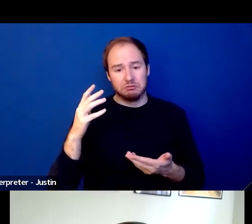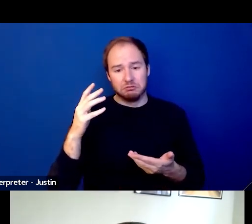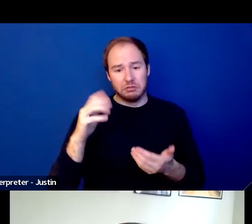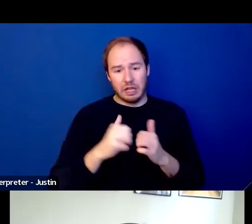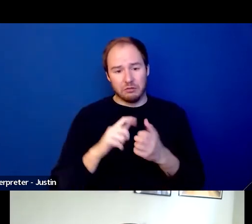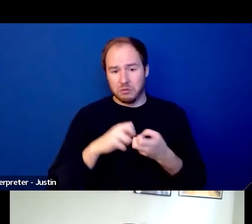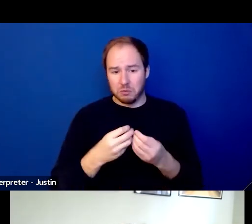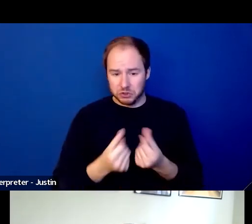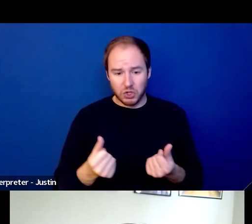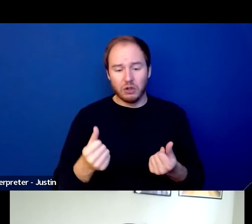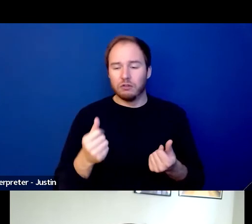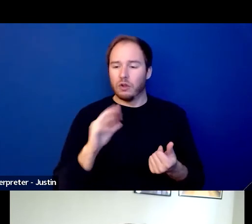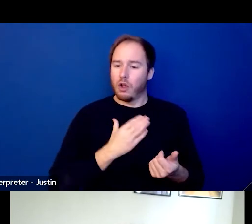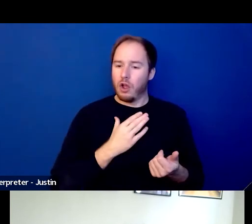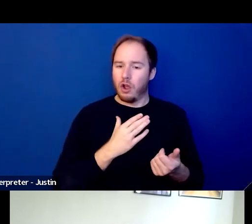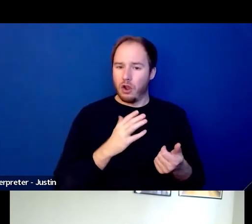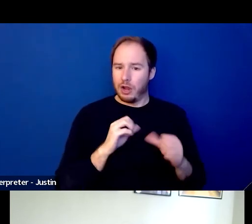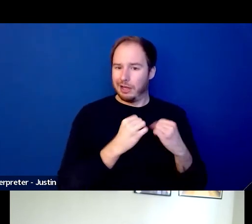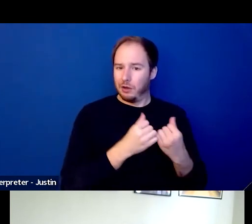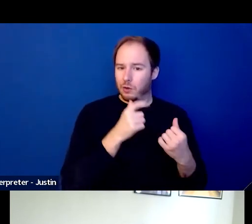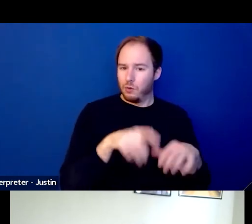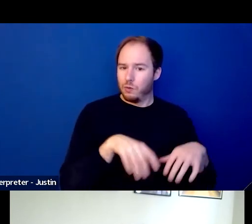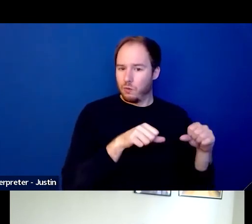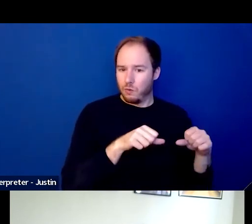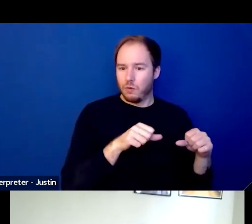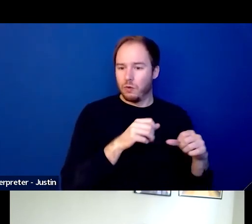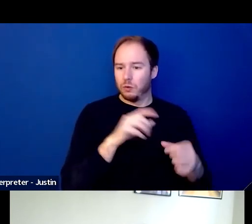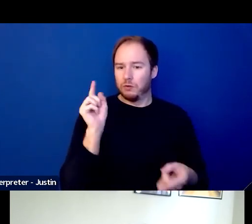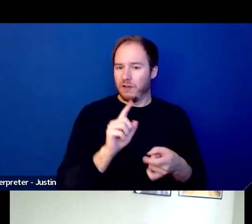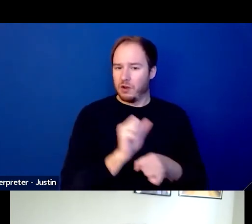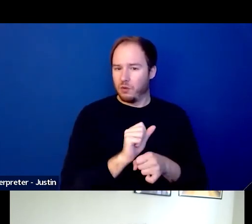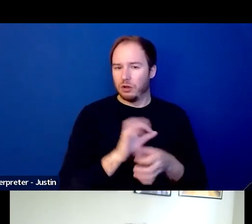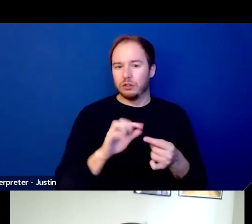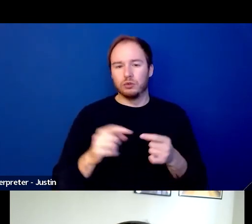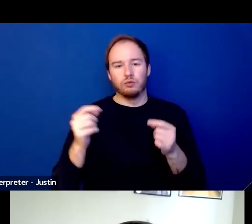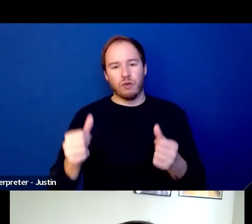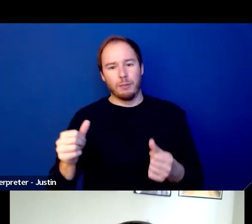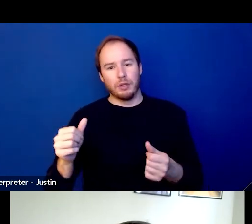So one of our agencies that does prevention work or Rapid Resolution work really well,